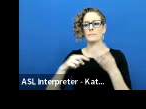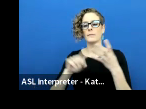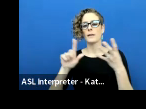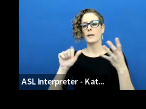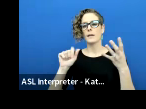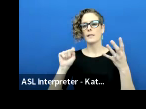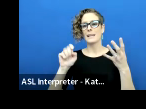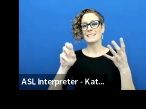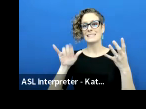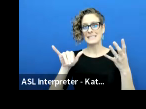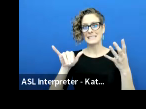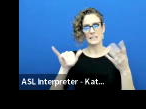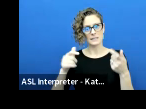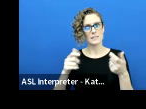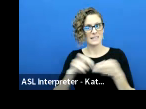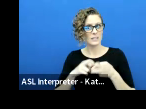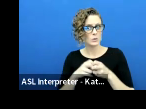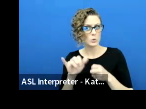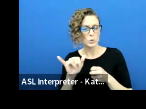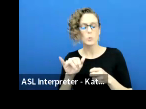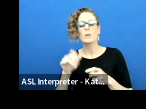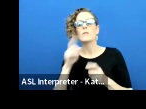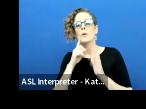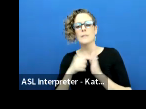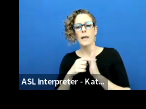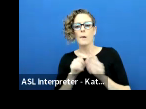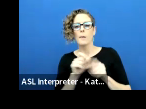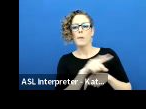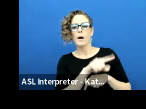turn on the light and it has to go through three different Cloud providers to do that